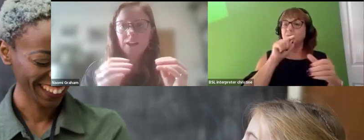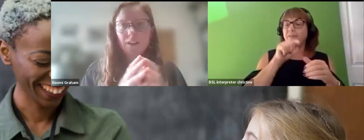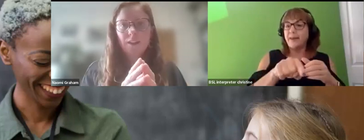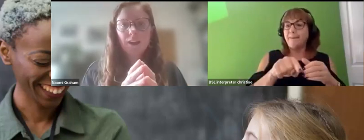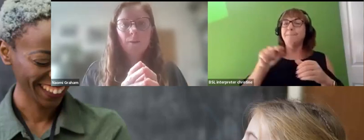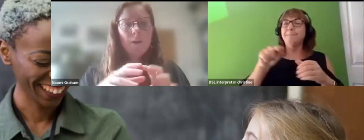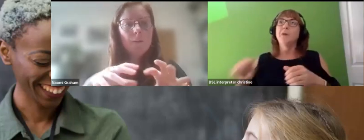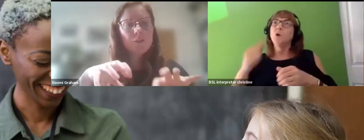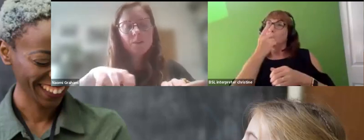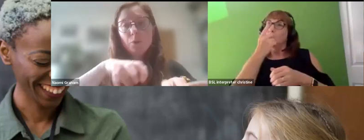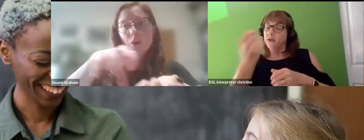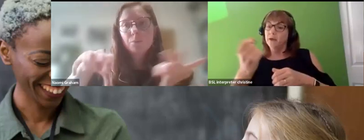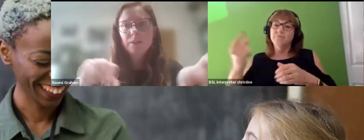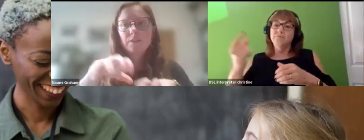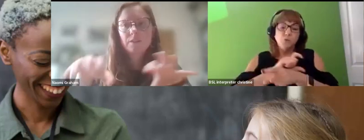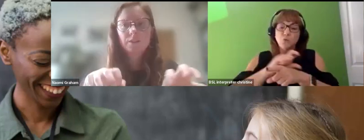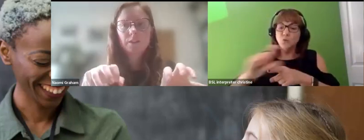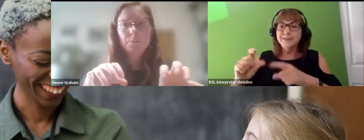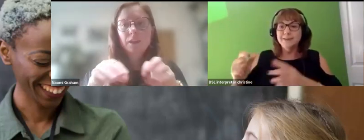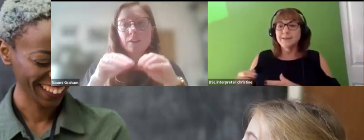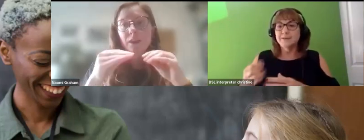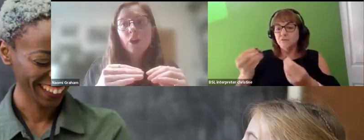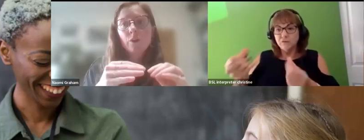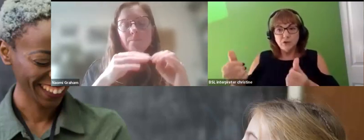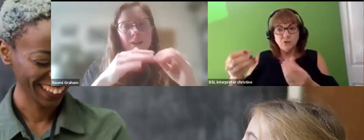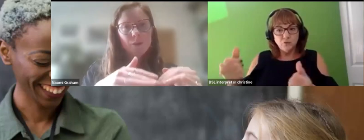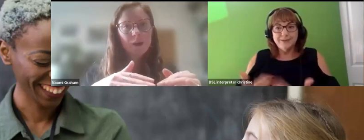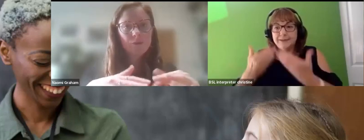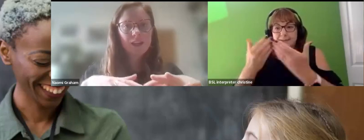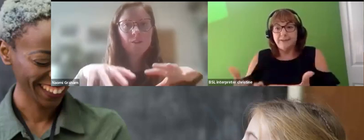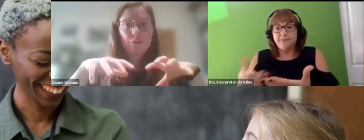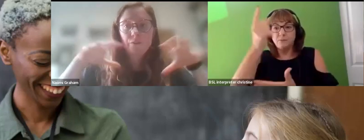that kind of thing to support brothers and sisters. Because we know that mental health needs